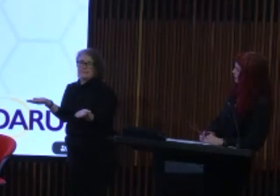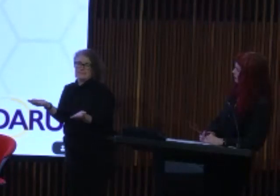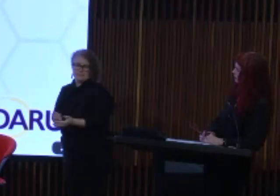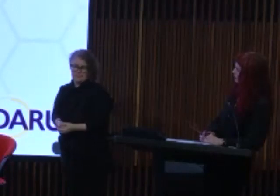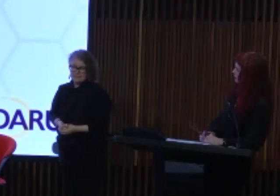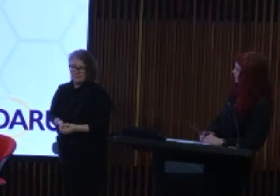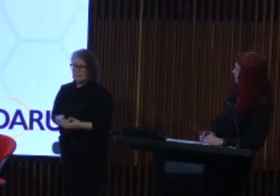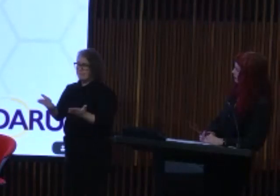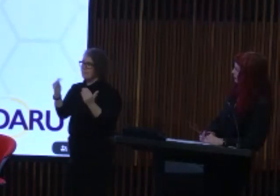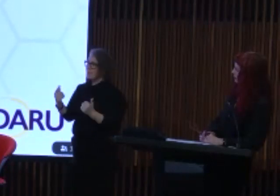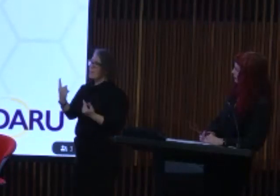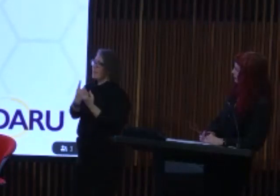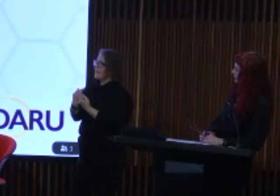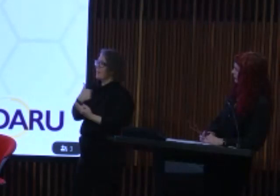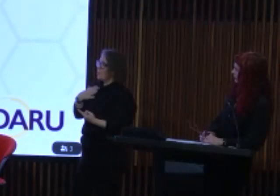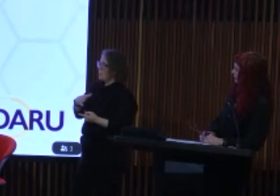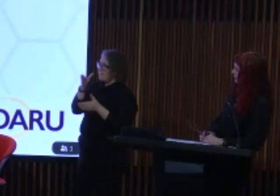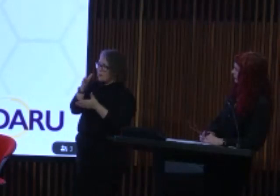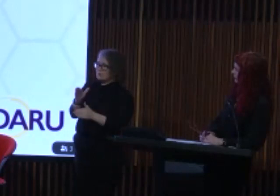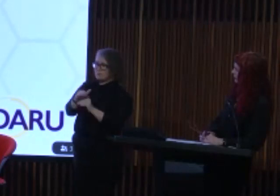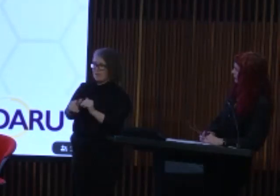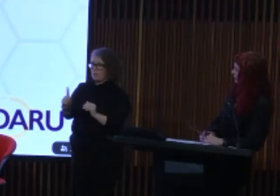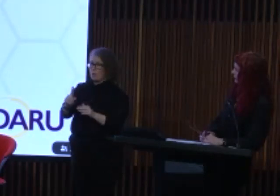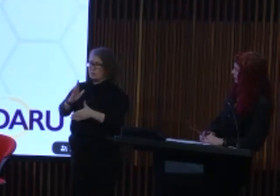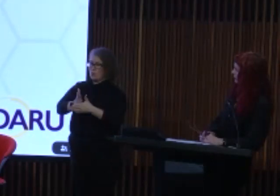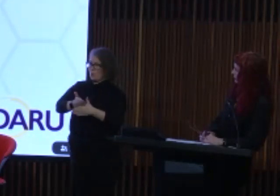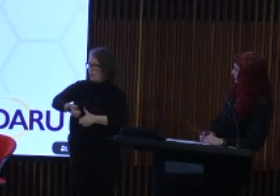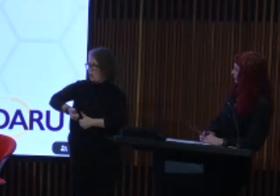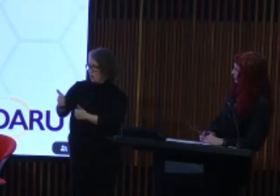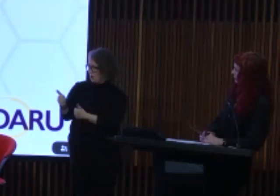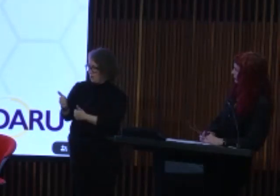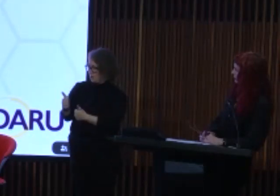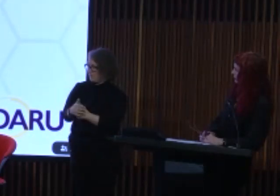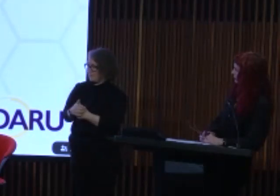of want to focus on in terms of what's not working well is this is the relationships